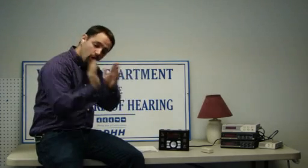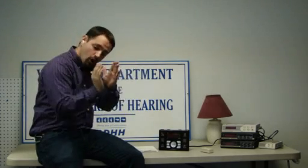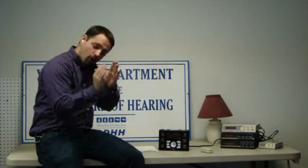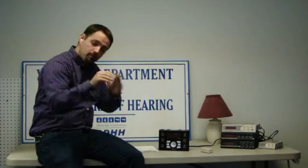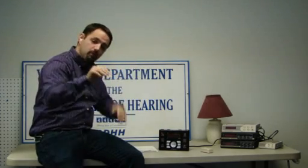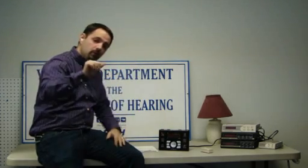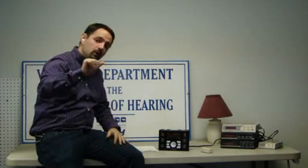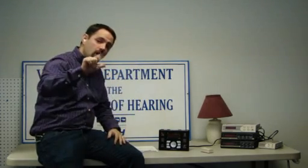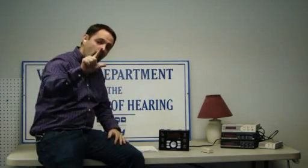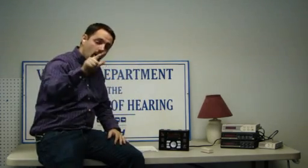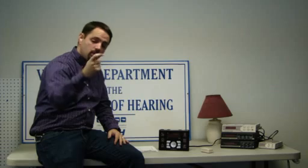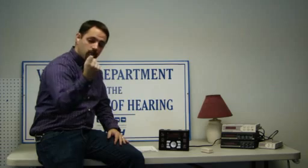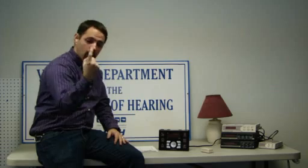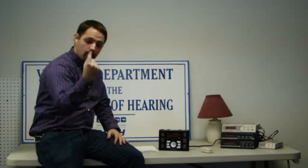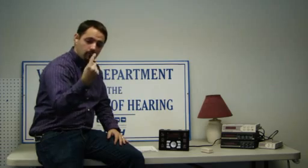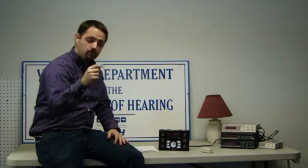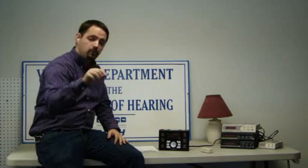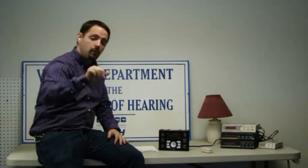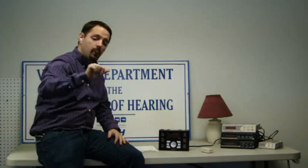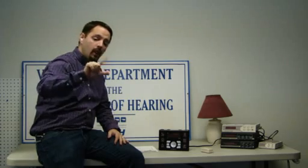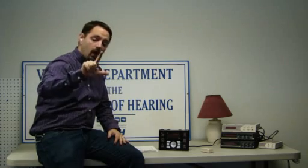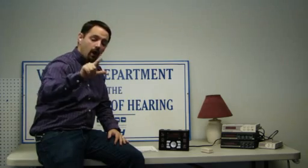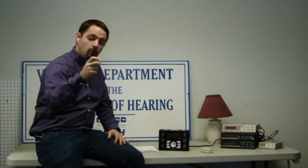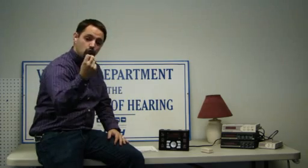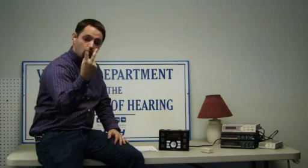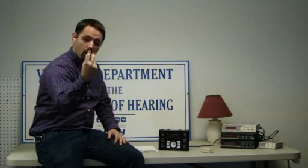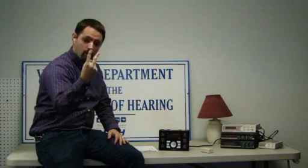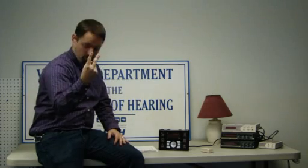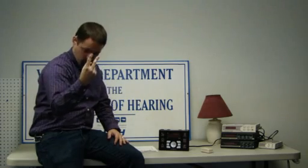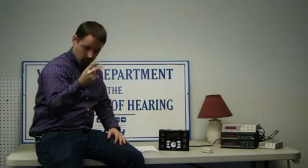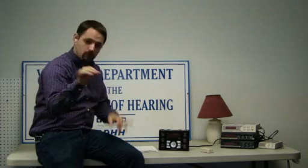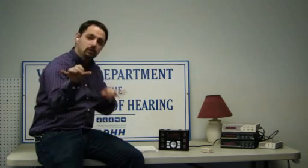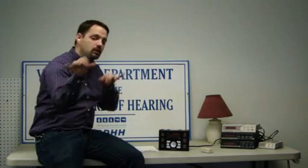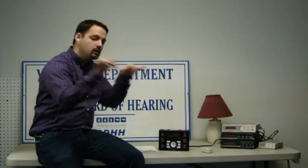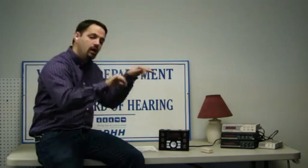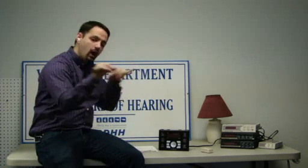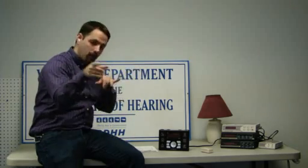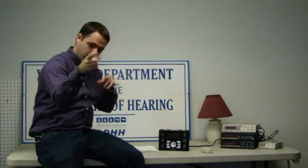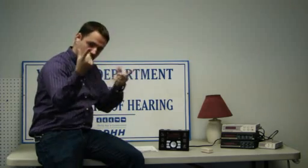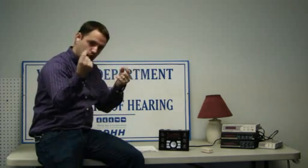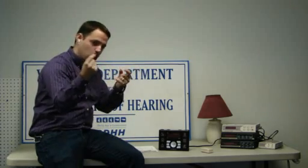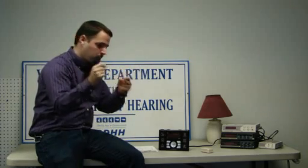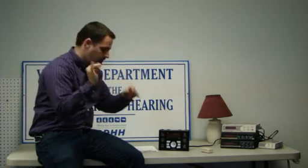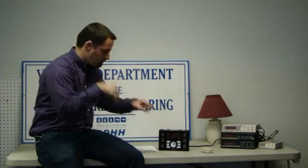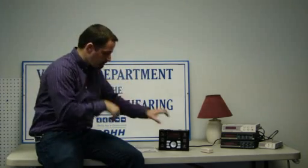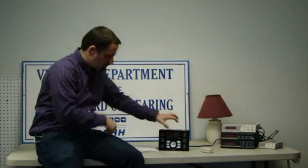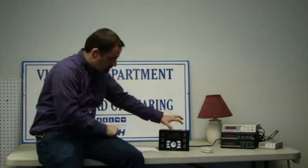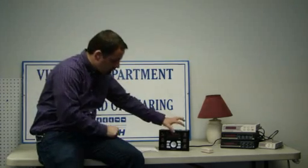The smaller ones, AL11, AL12... same thing that you do